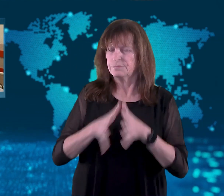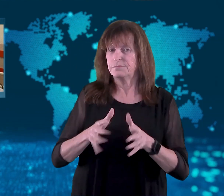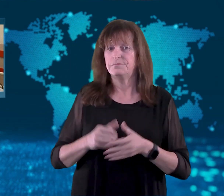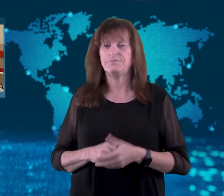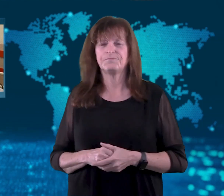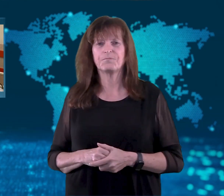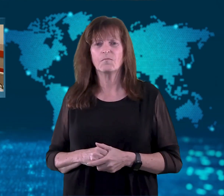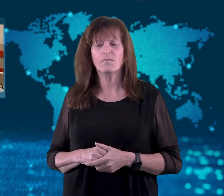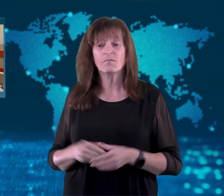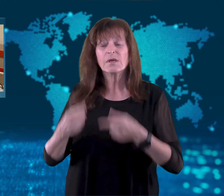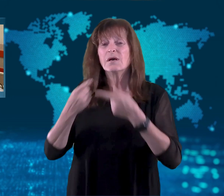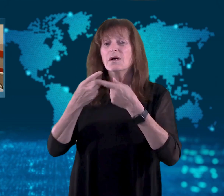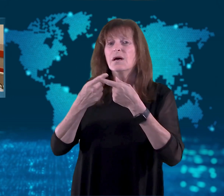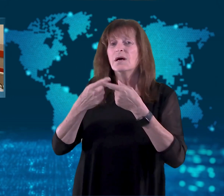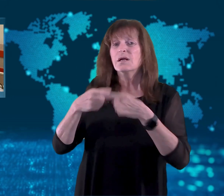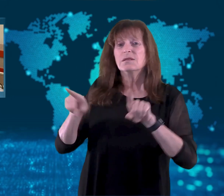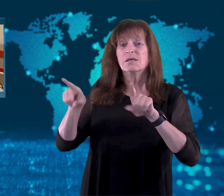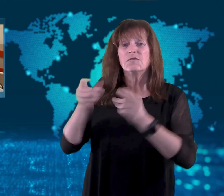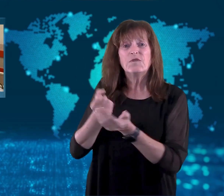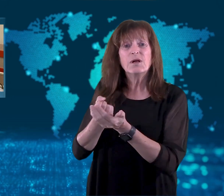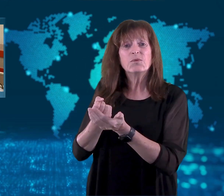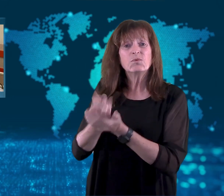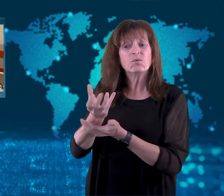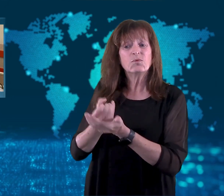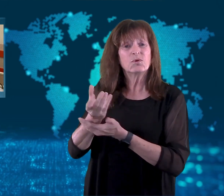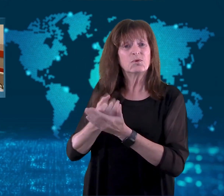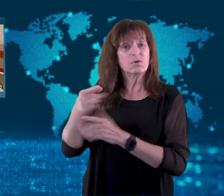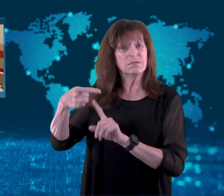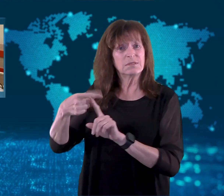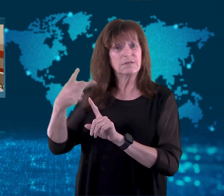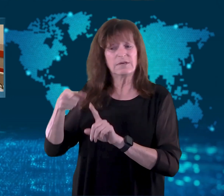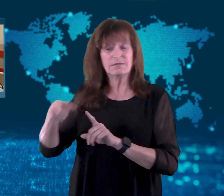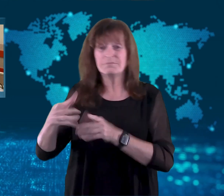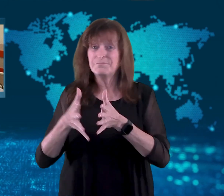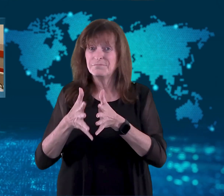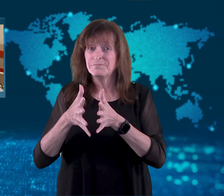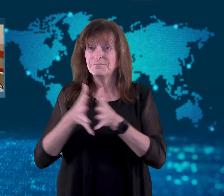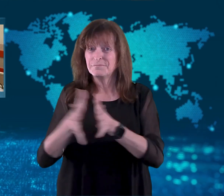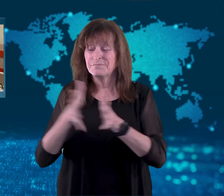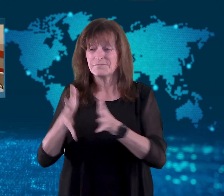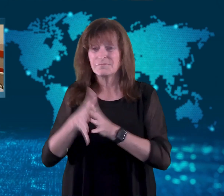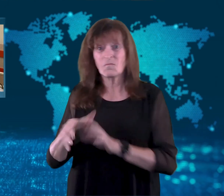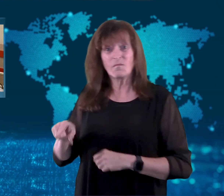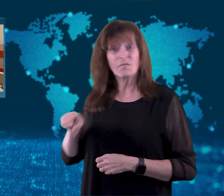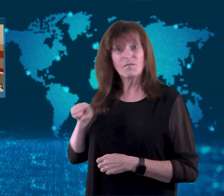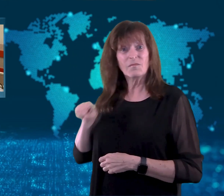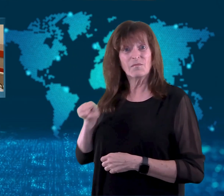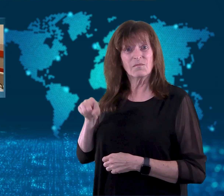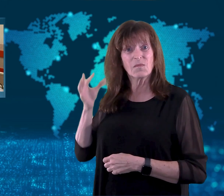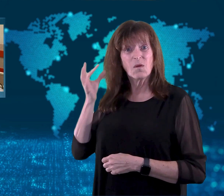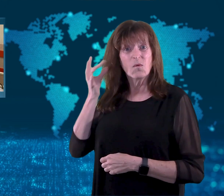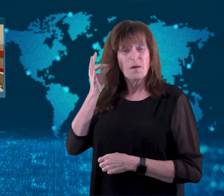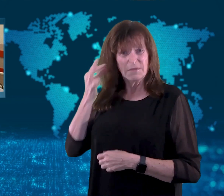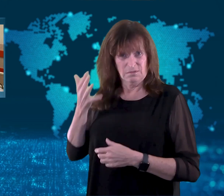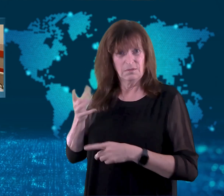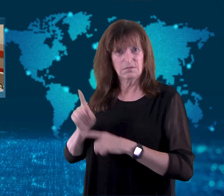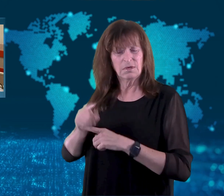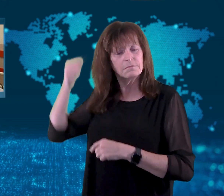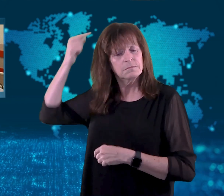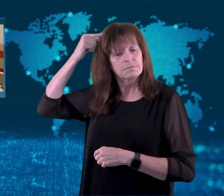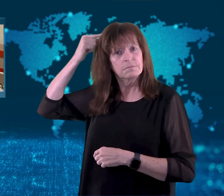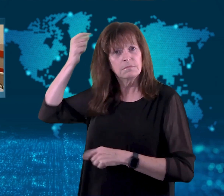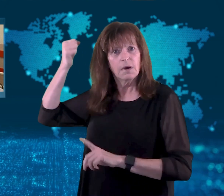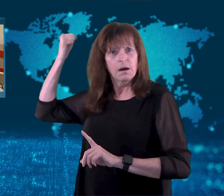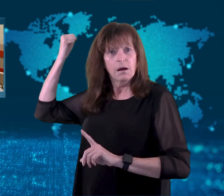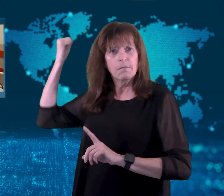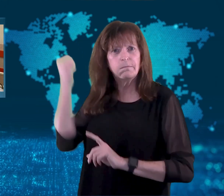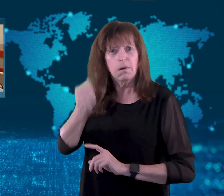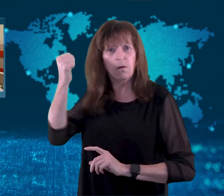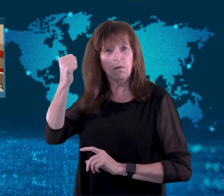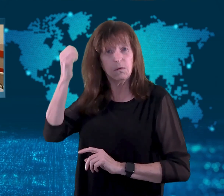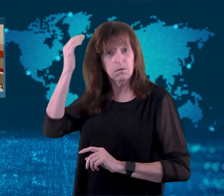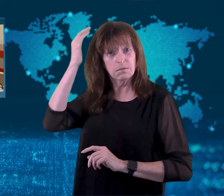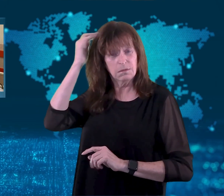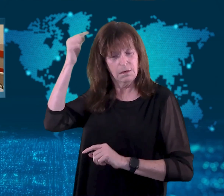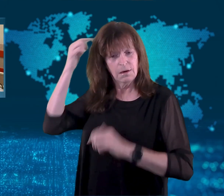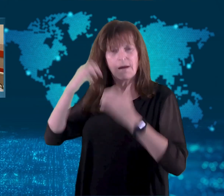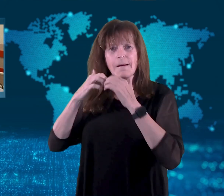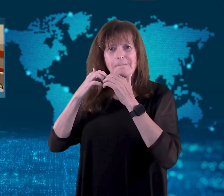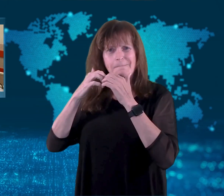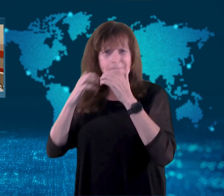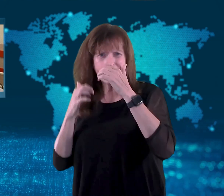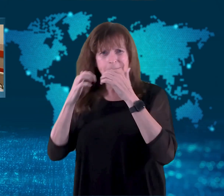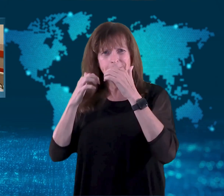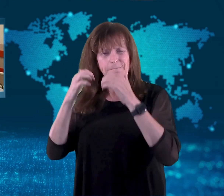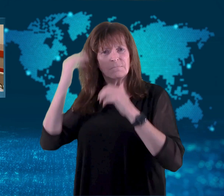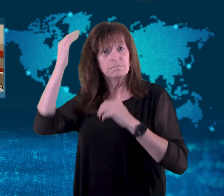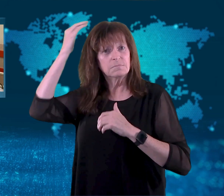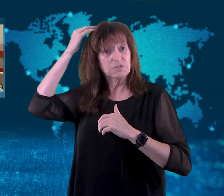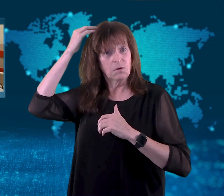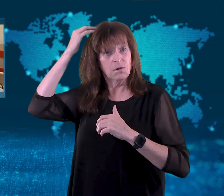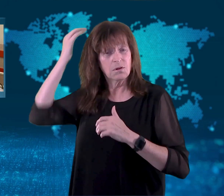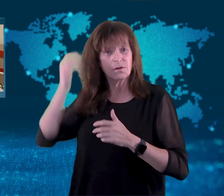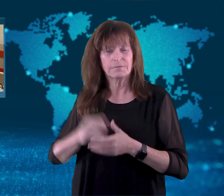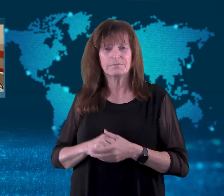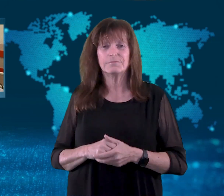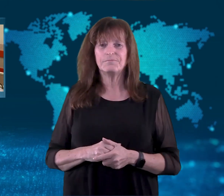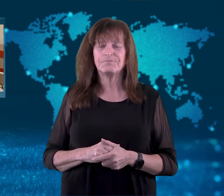It is not clear what happened between her arrival at the police station